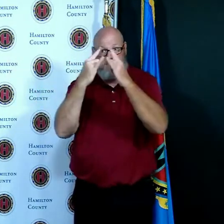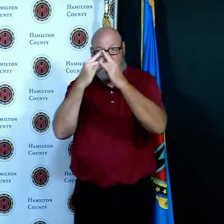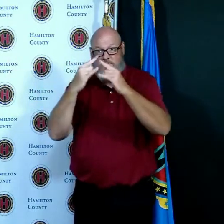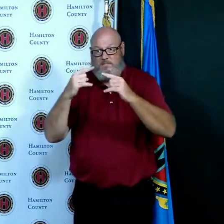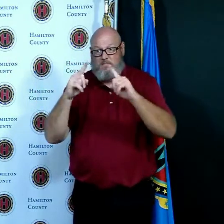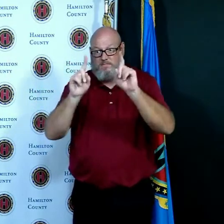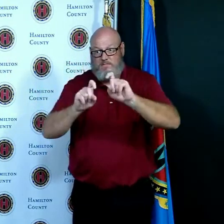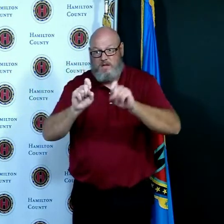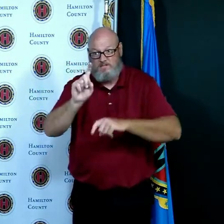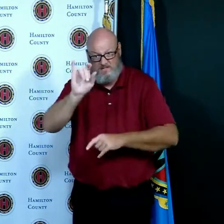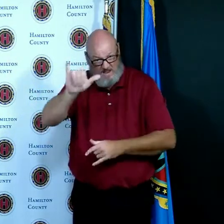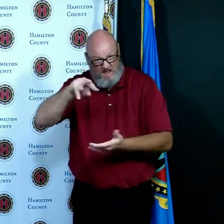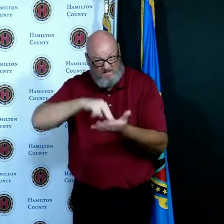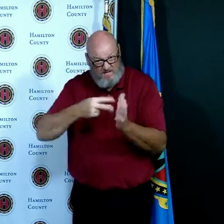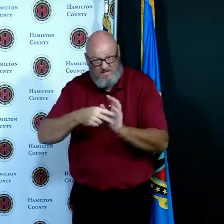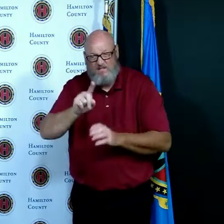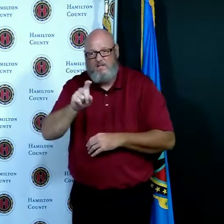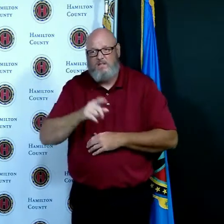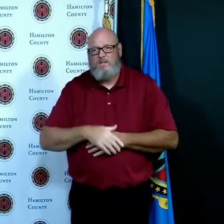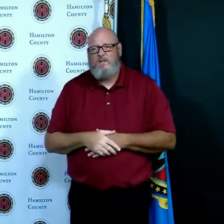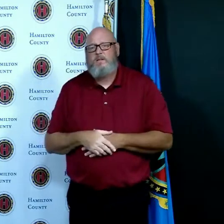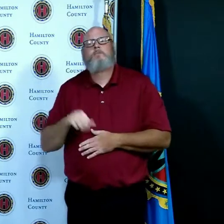great examples a couple others I would add to that